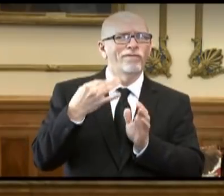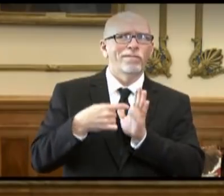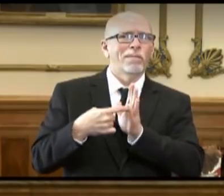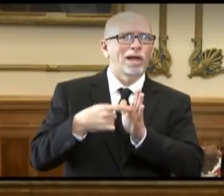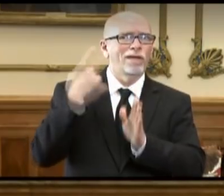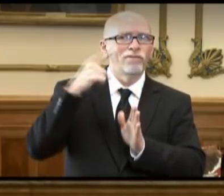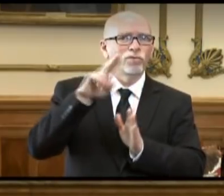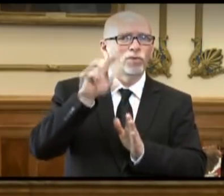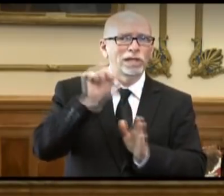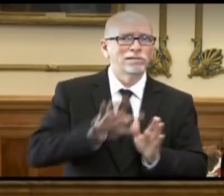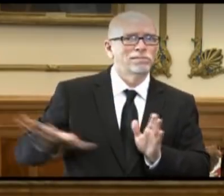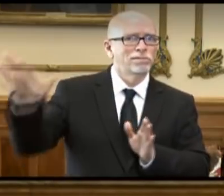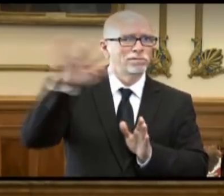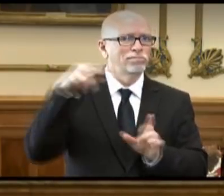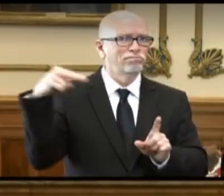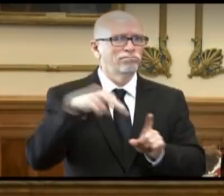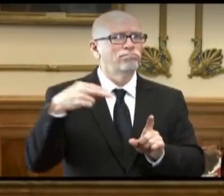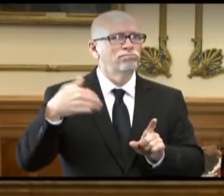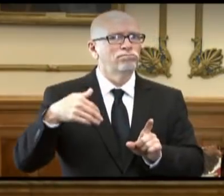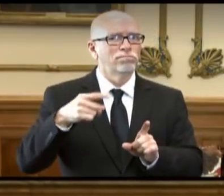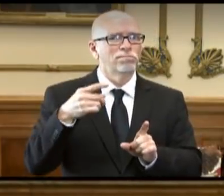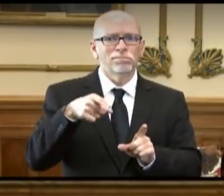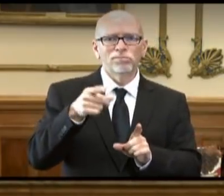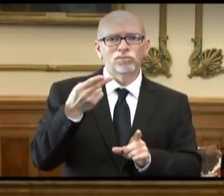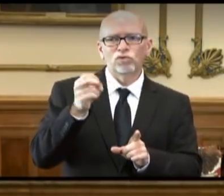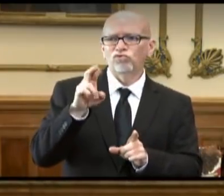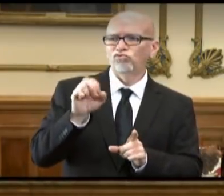A NEW WAY, HENCE THE FORMATION OF THE INDIANA ECONOMIC DEVELOPMENT CORPORATION, WHICH